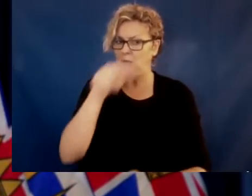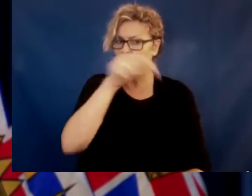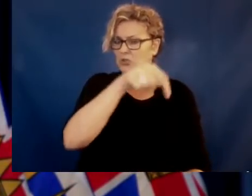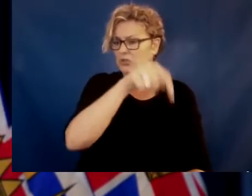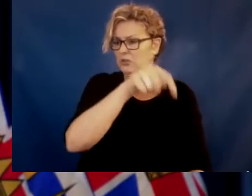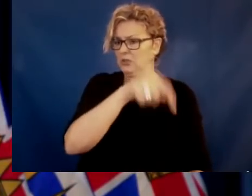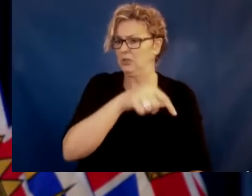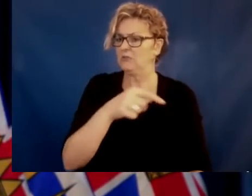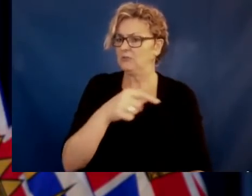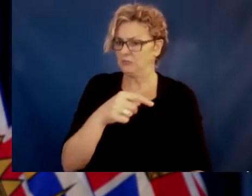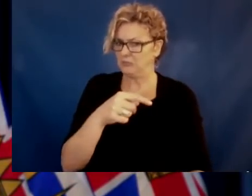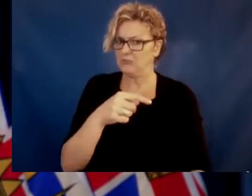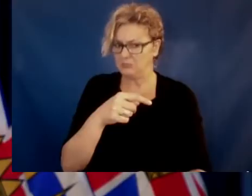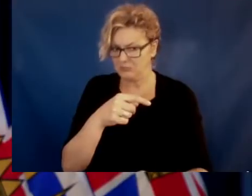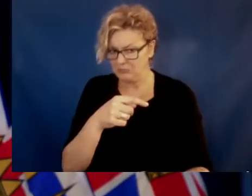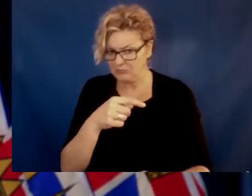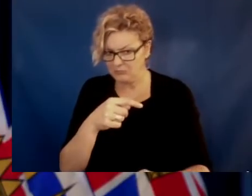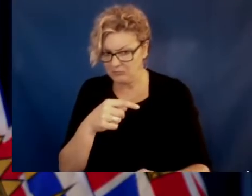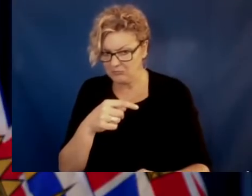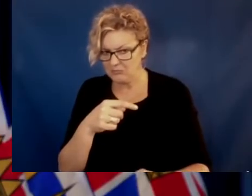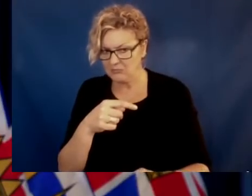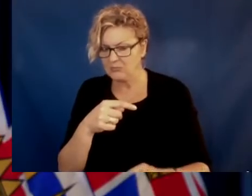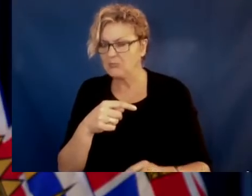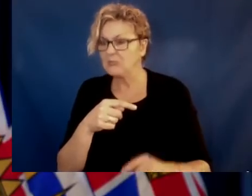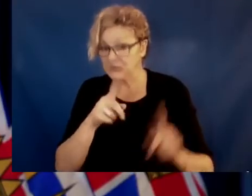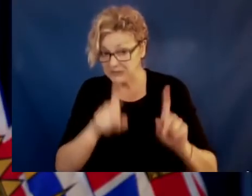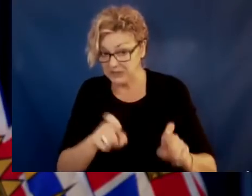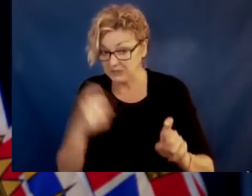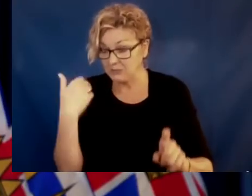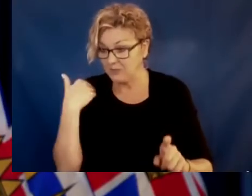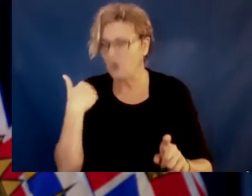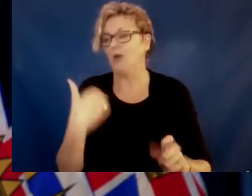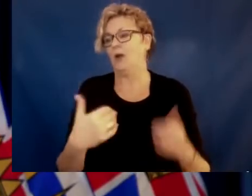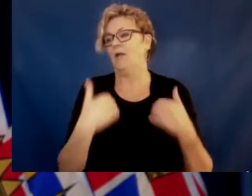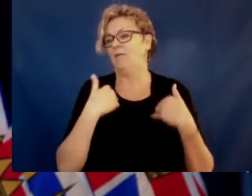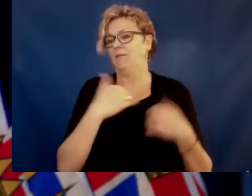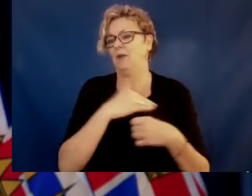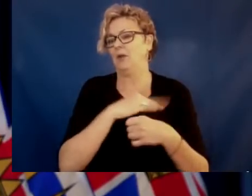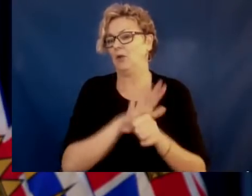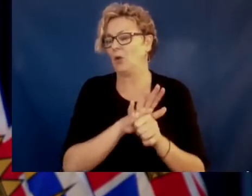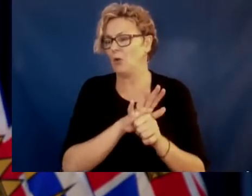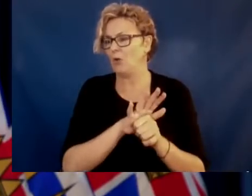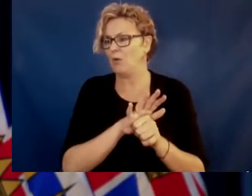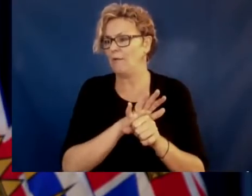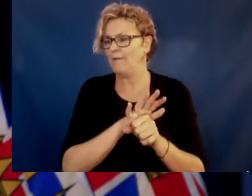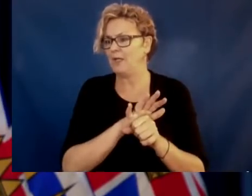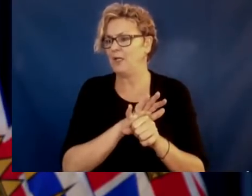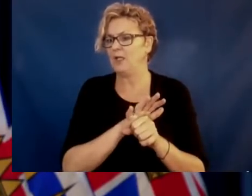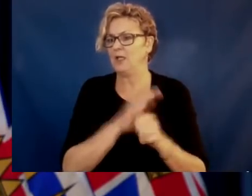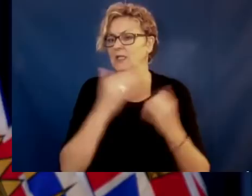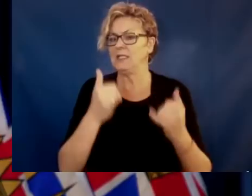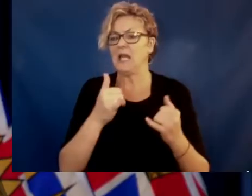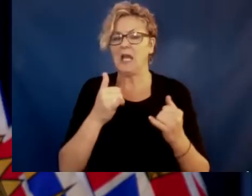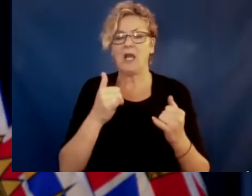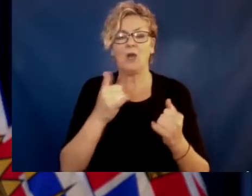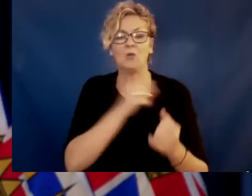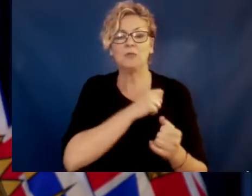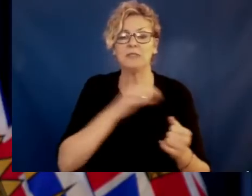transmitted and whether workers are transmitting that to each other in that environment, given the sorts